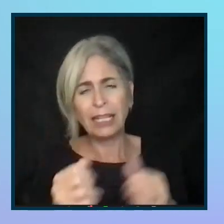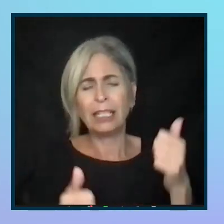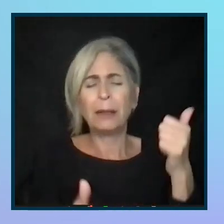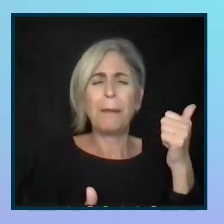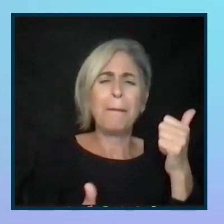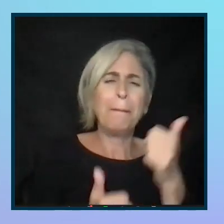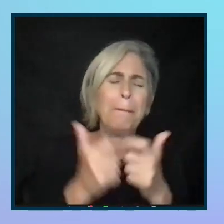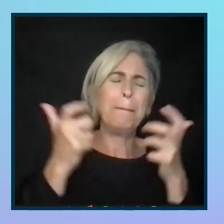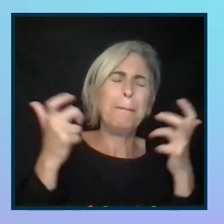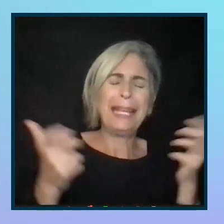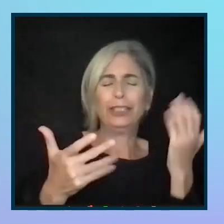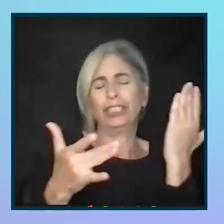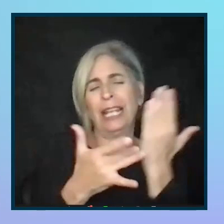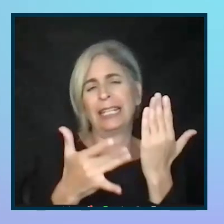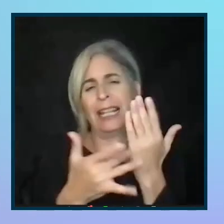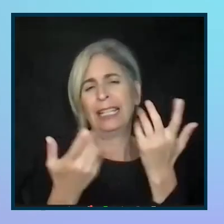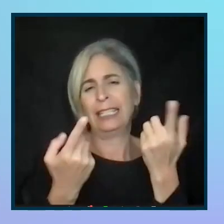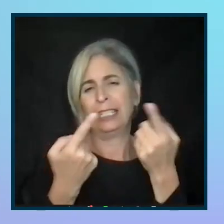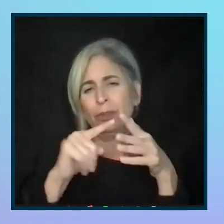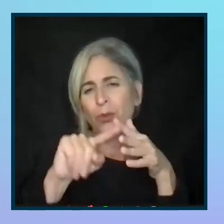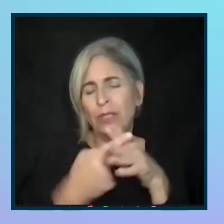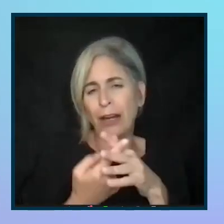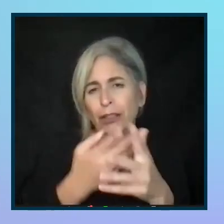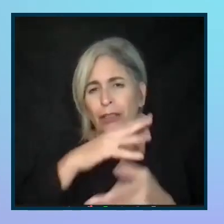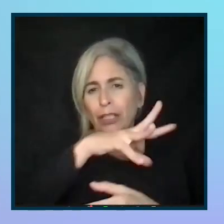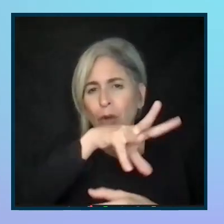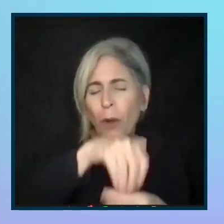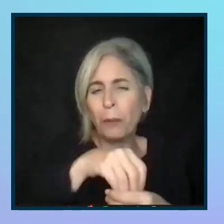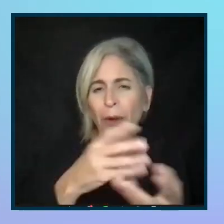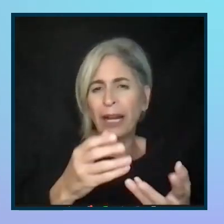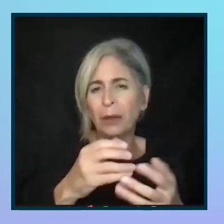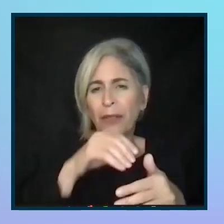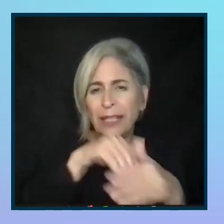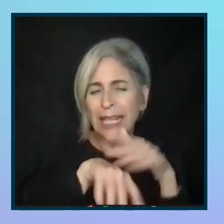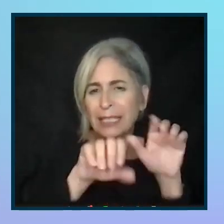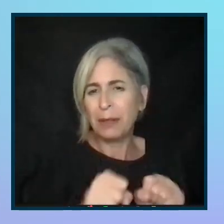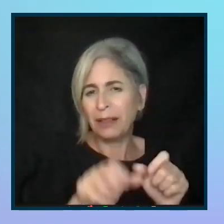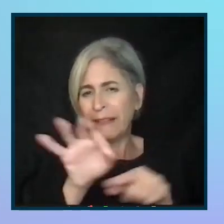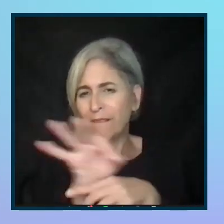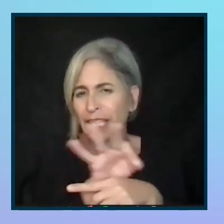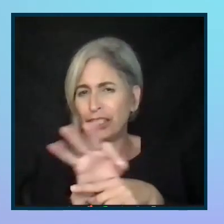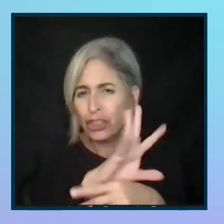to incorporate accessibility features in it. And I was talking in our one session